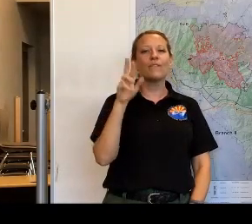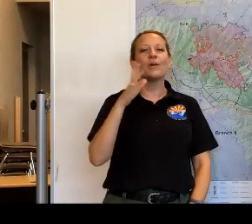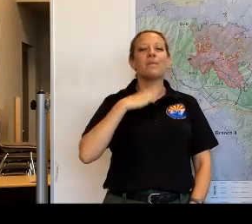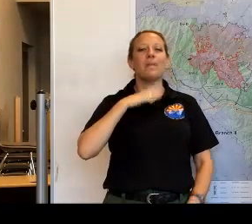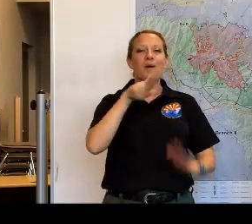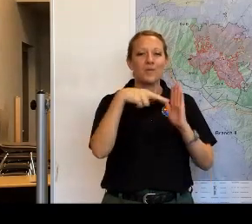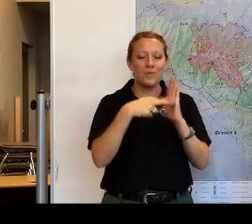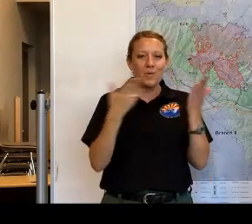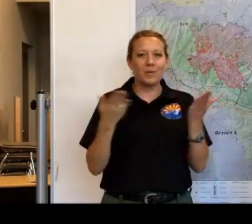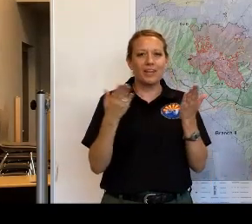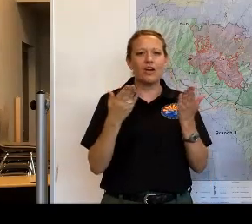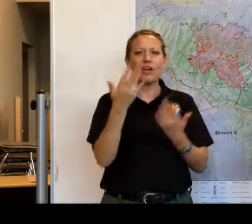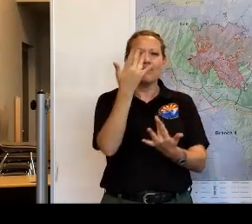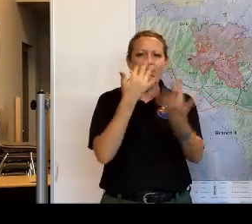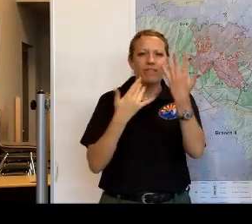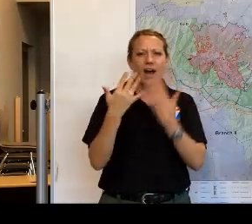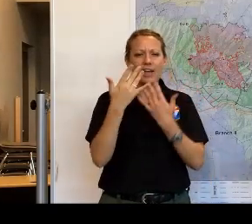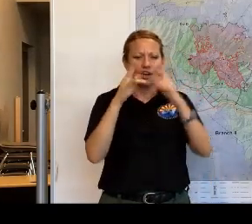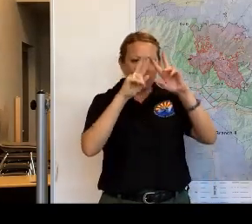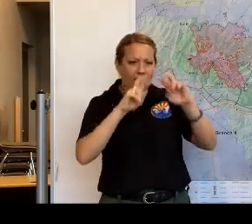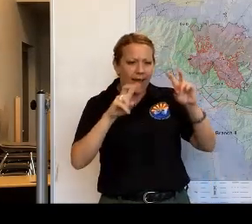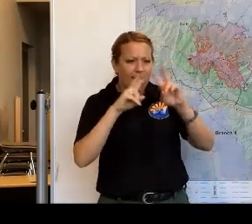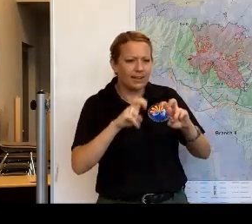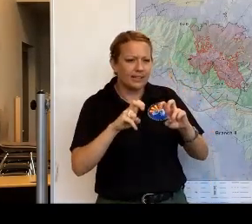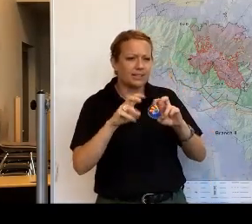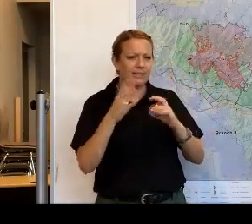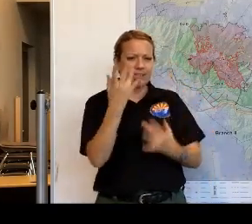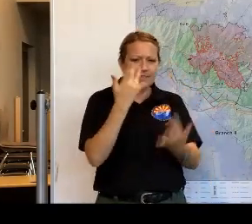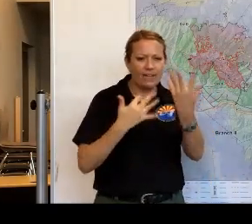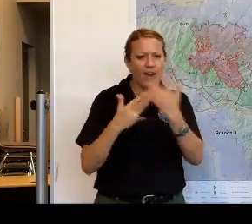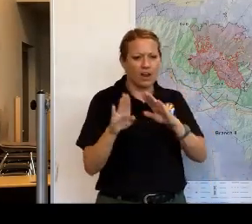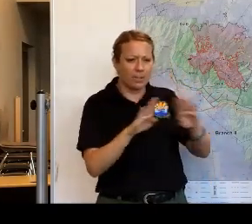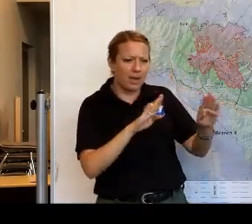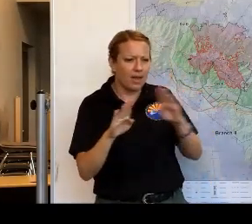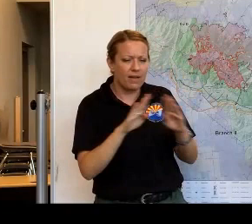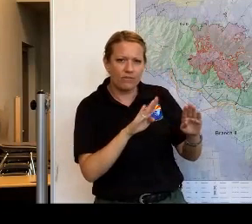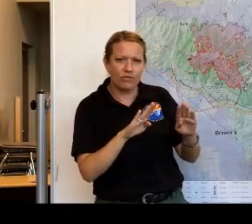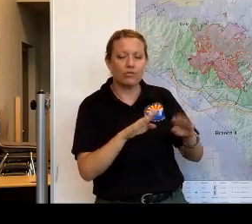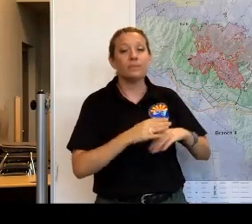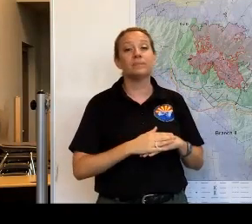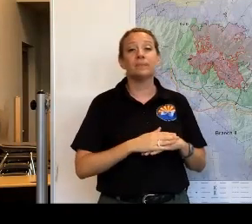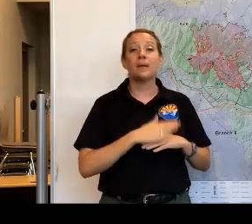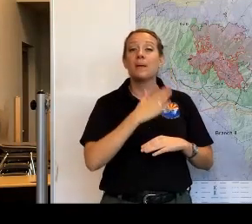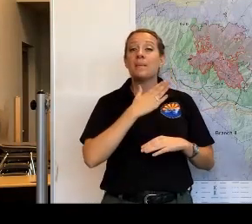I'm gonna talk a little bit about my job today so the goal of my job really is to